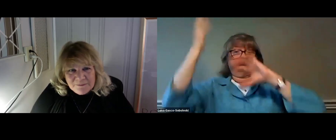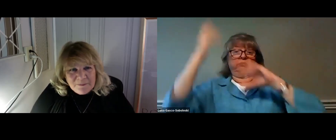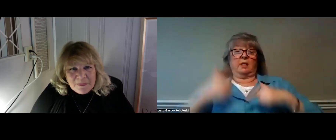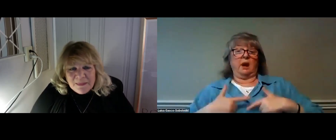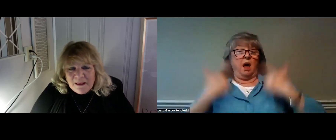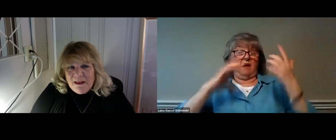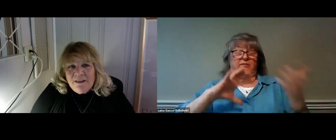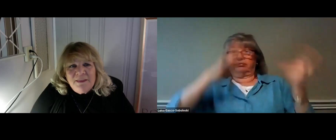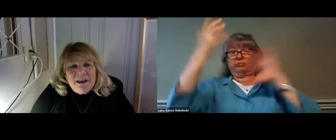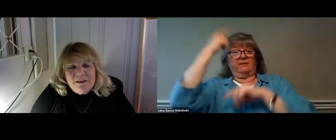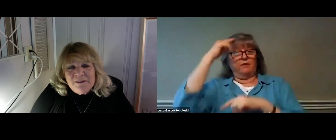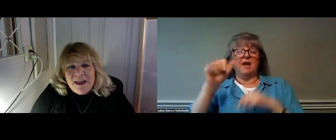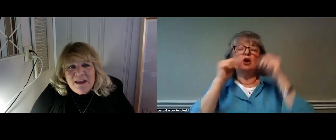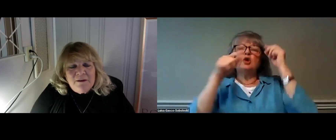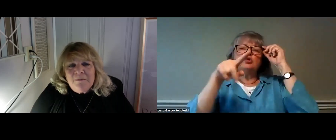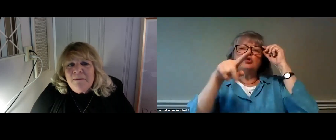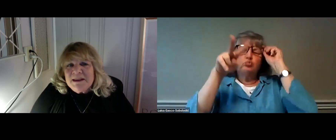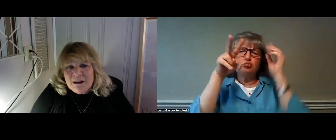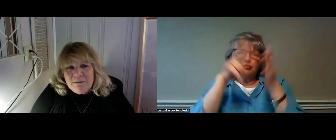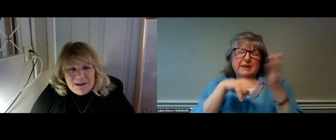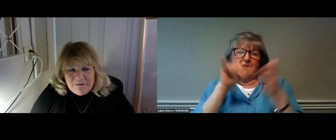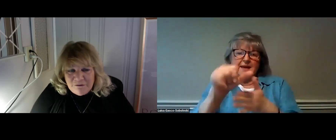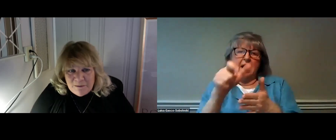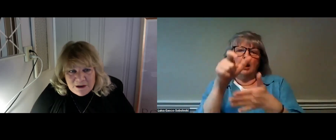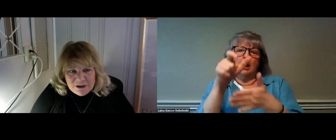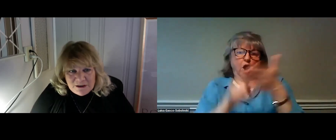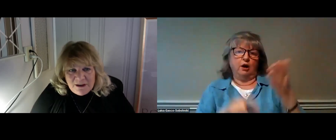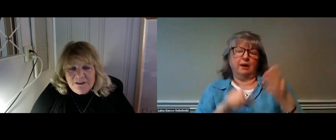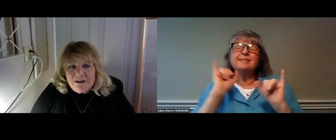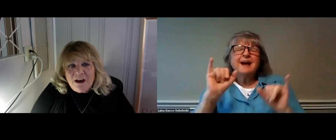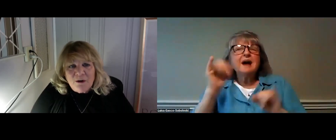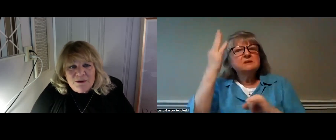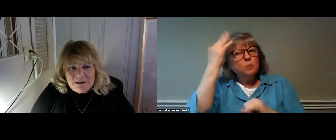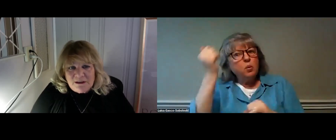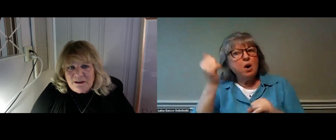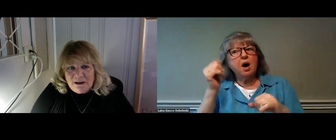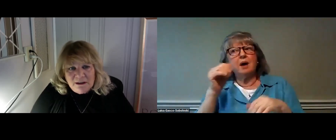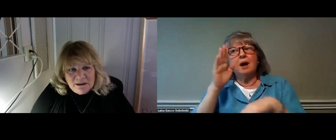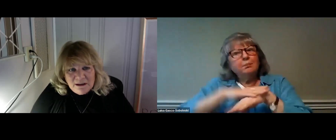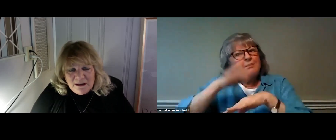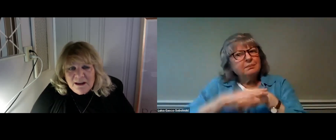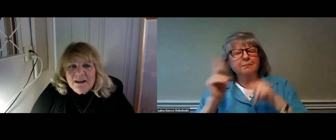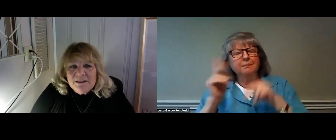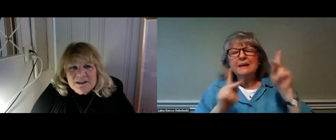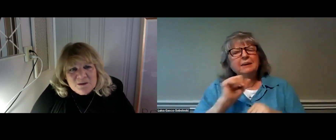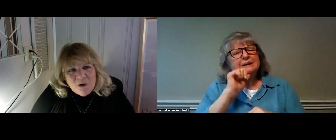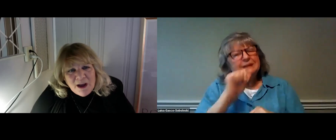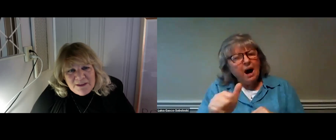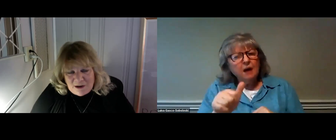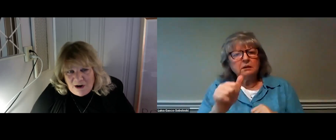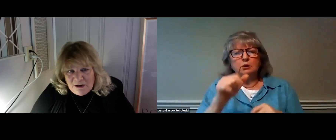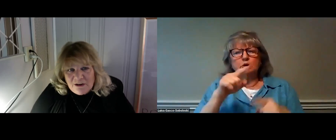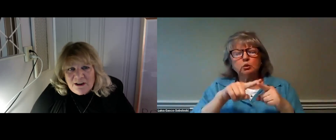they mess up the information, they're not always clear. This is why this article I